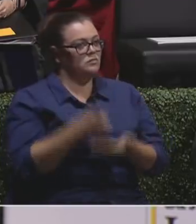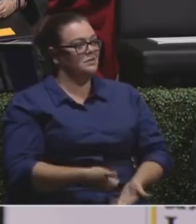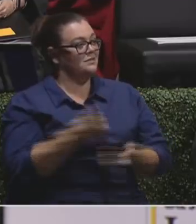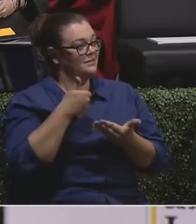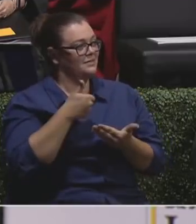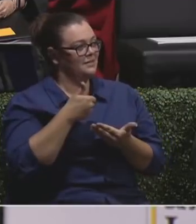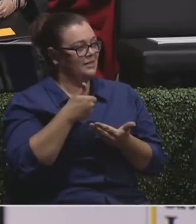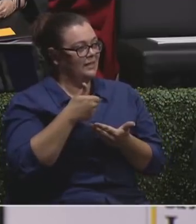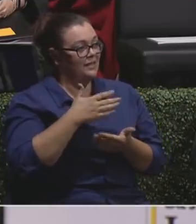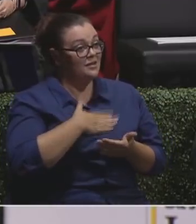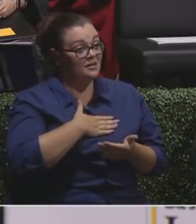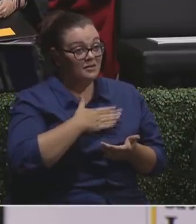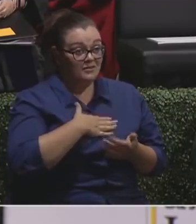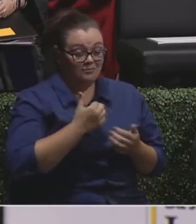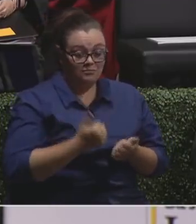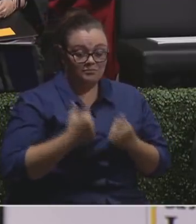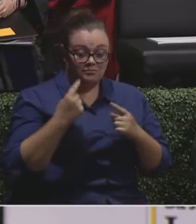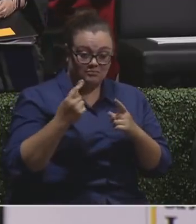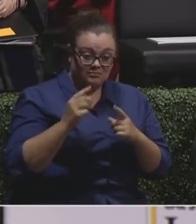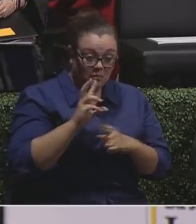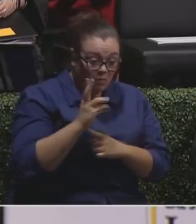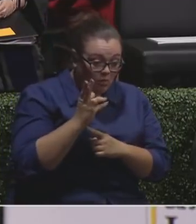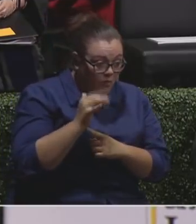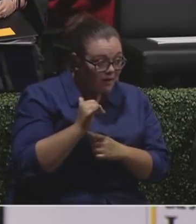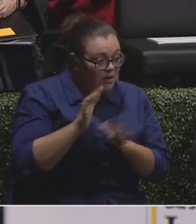AFTER A FEW YEARS OF STRUGGLE, I SETTLED INTO MY TRUTH AND EMBRACED EVERY PIECE OF IT.